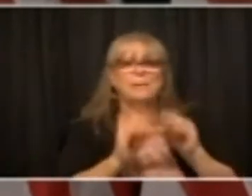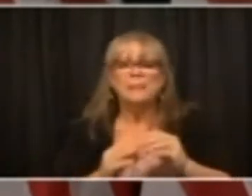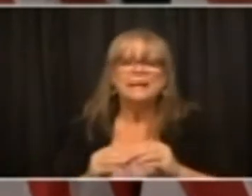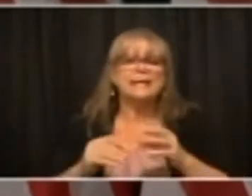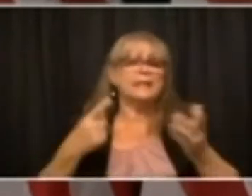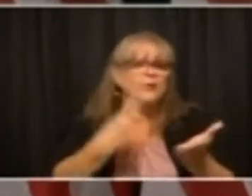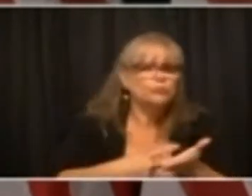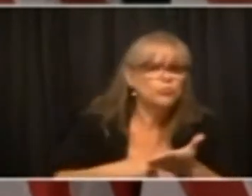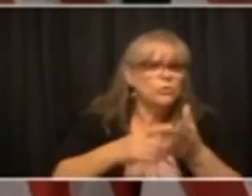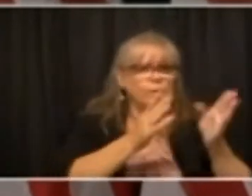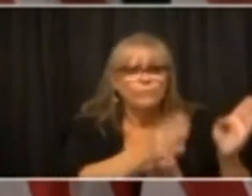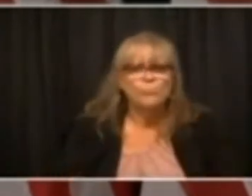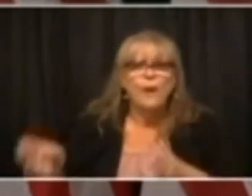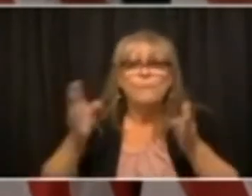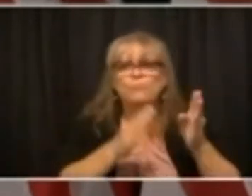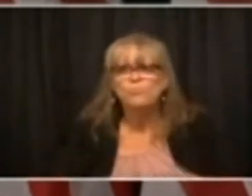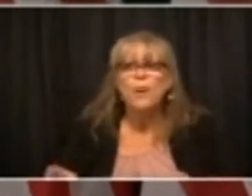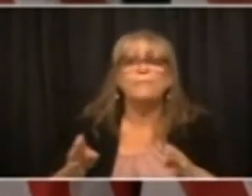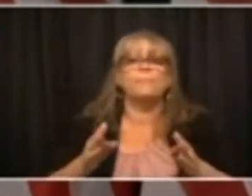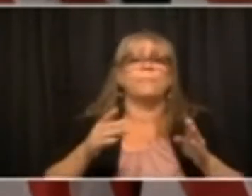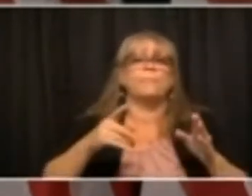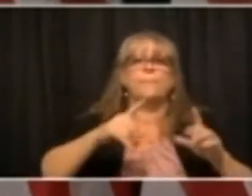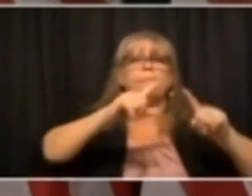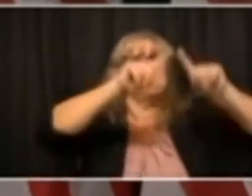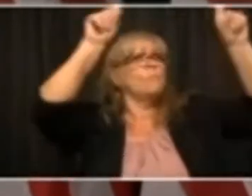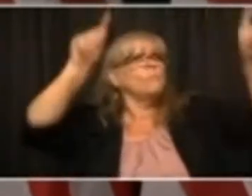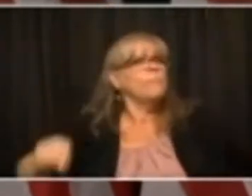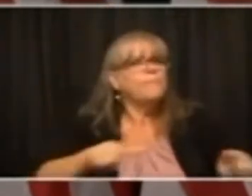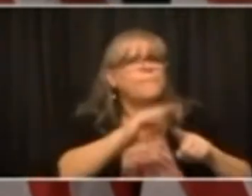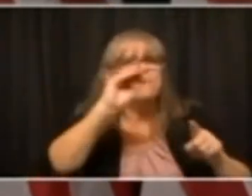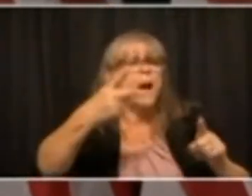operations and so forth and that's done in person